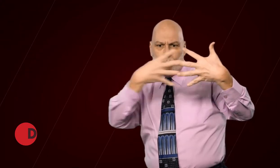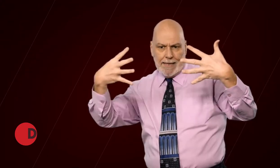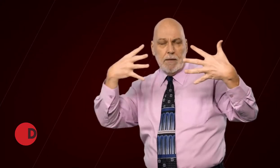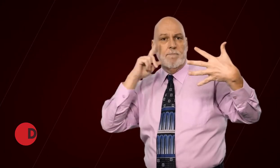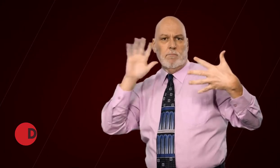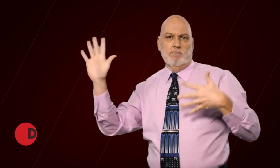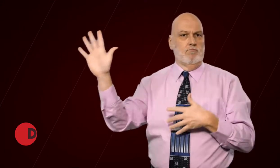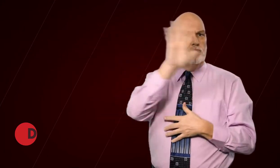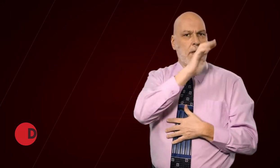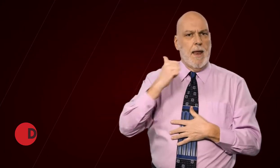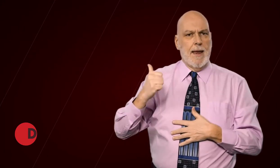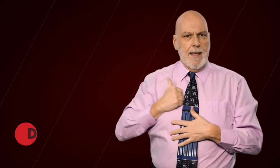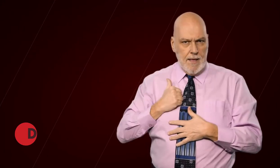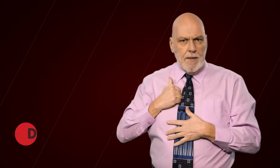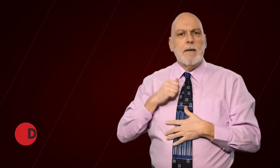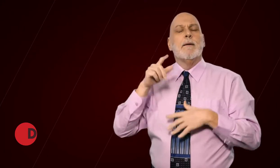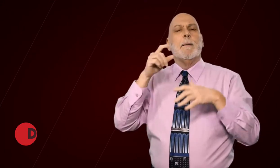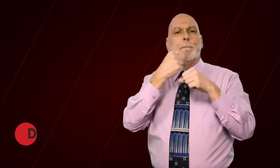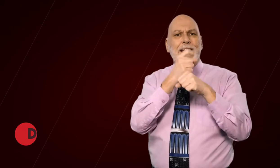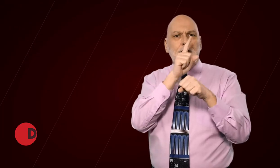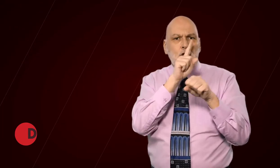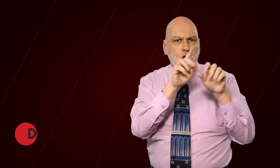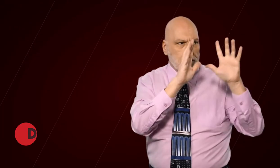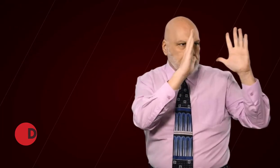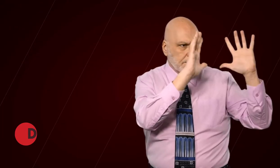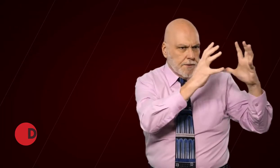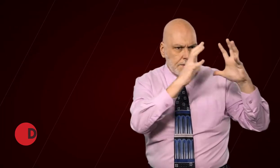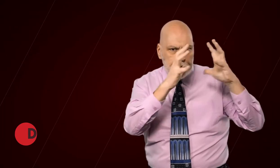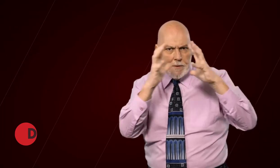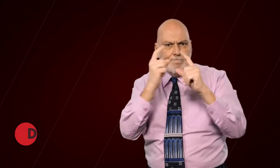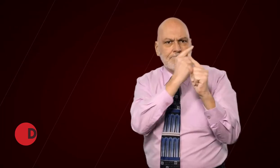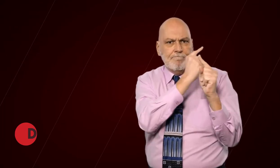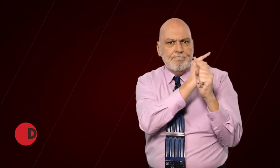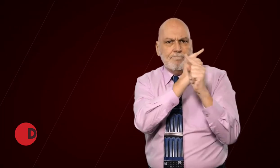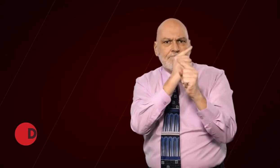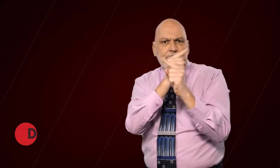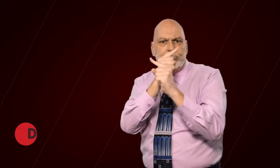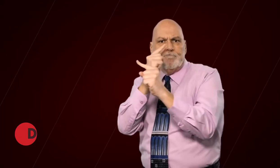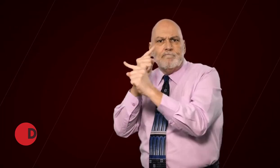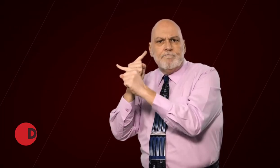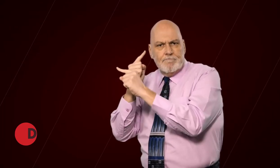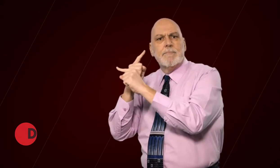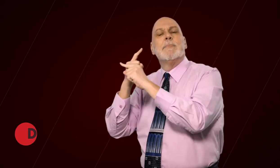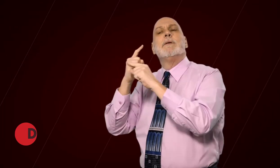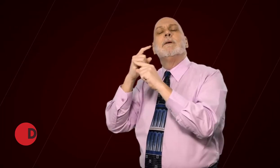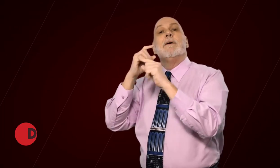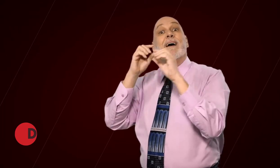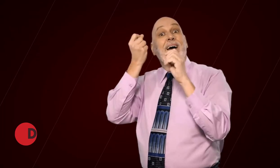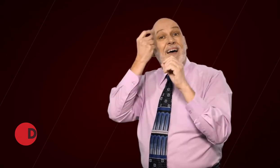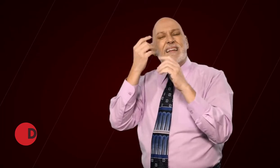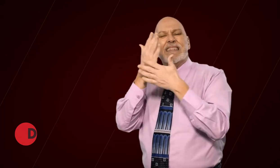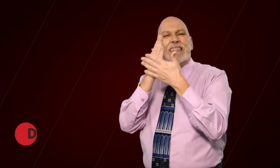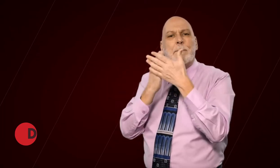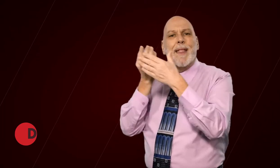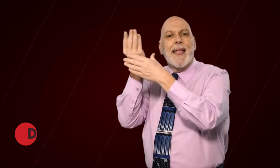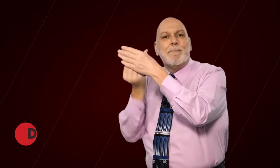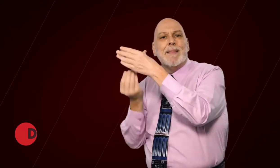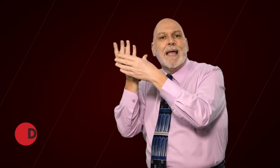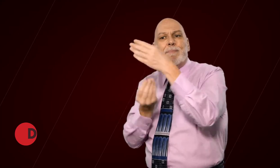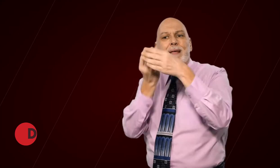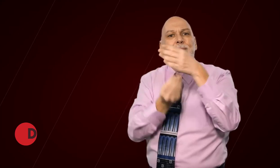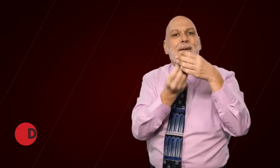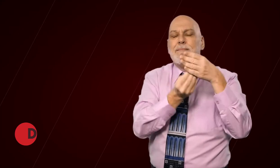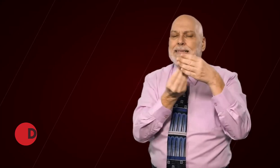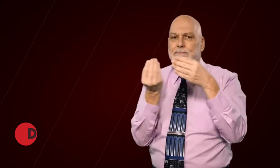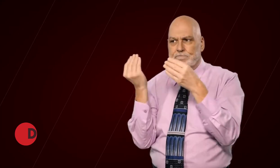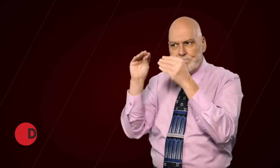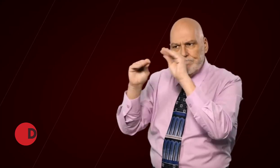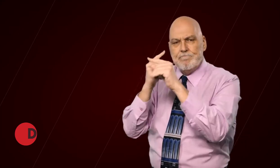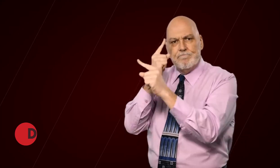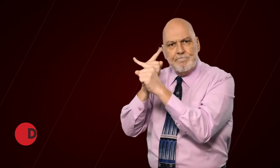With more standards and frameworks across Canada,